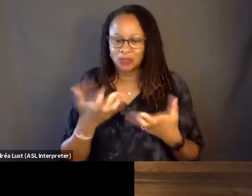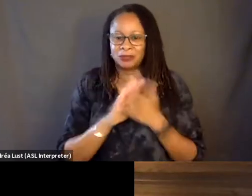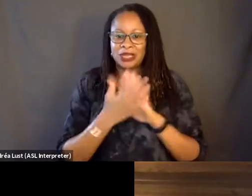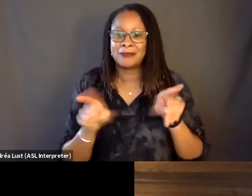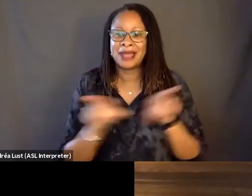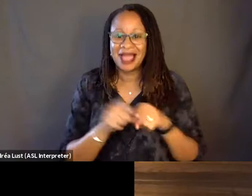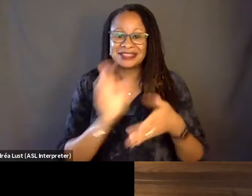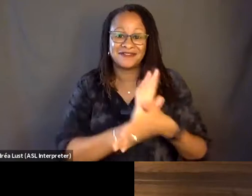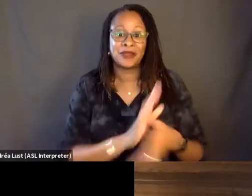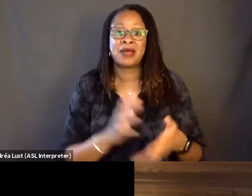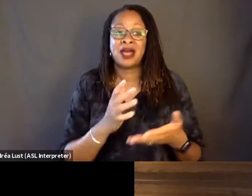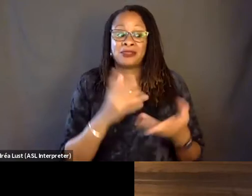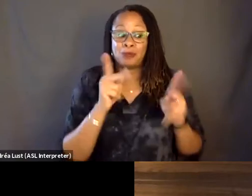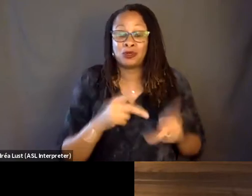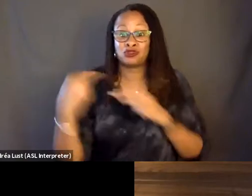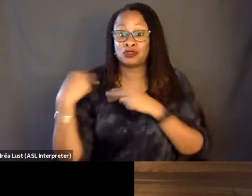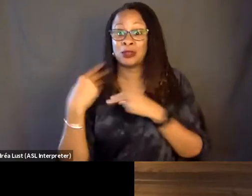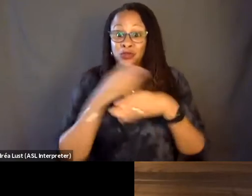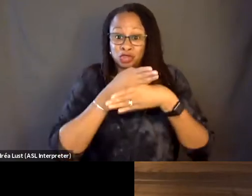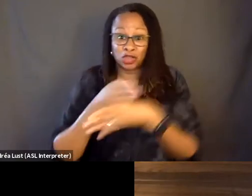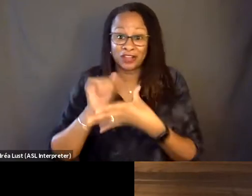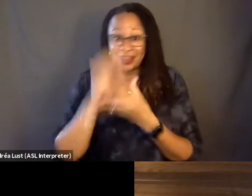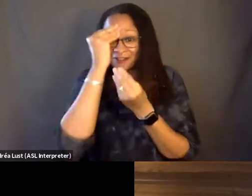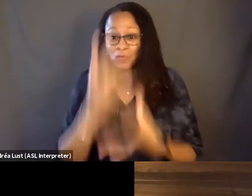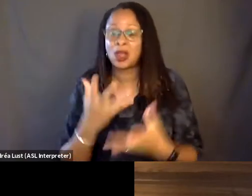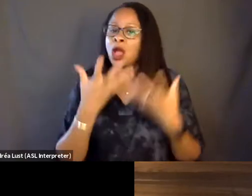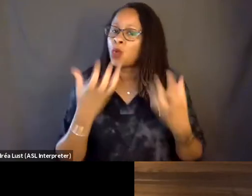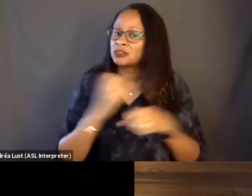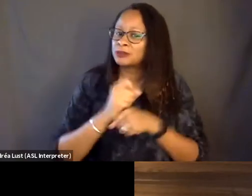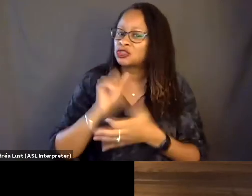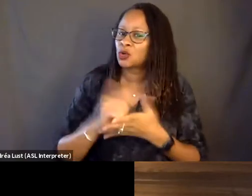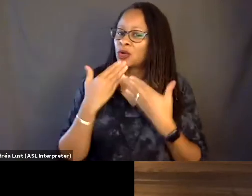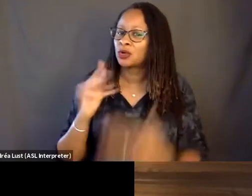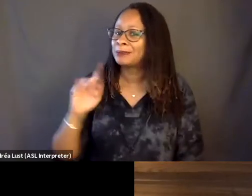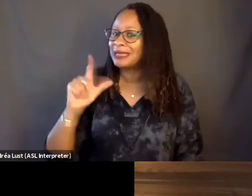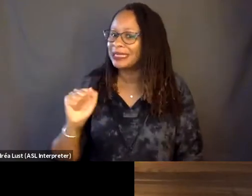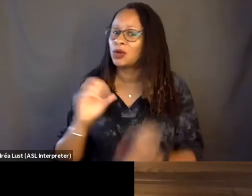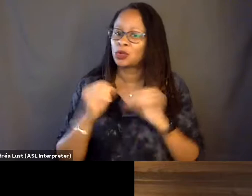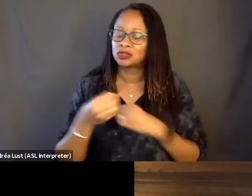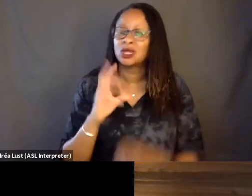We wanted to make sure that a substantial media organization-- the Washington Post, the New York Times,